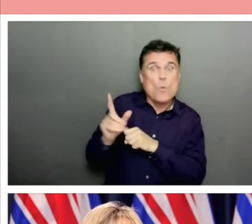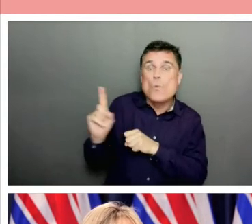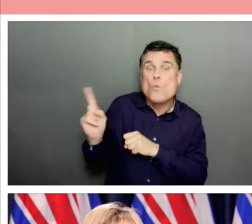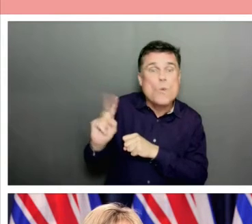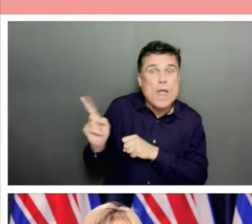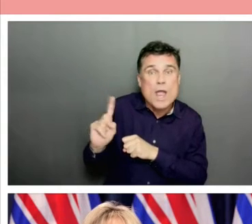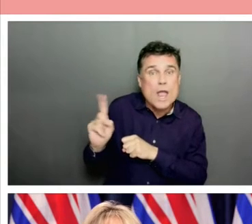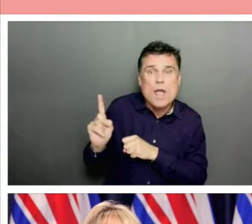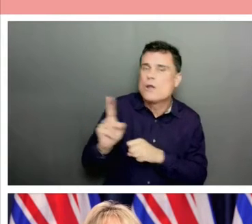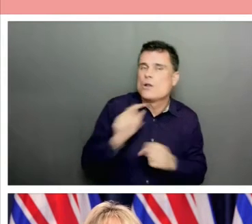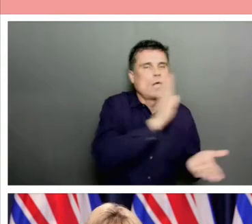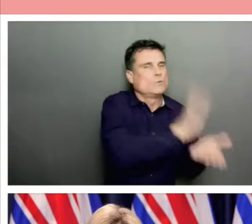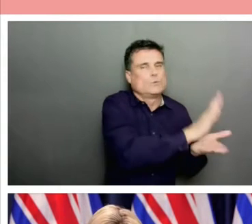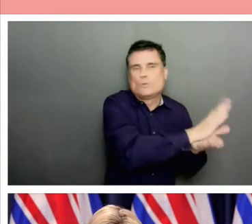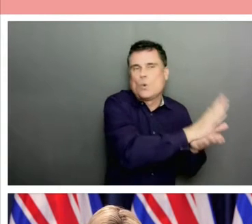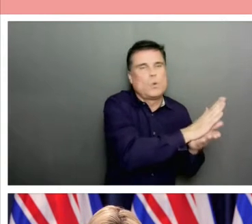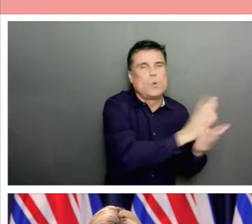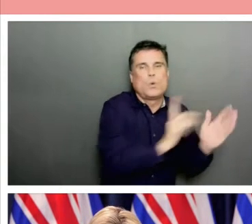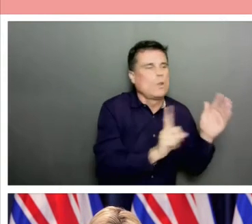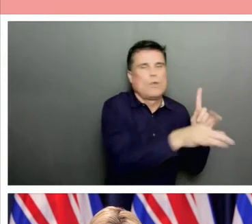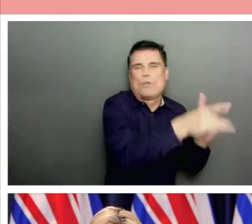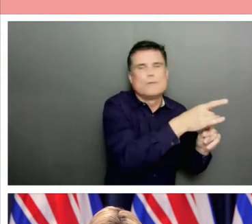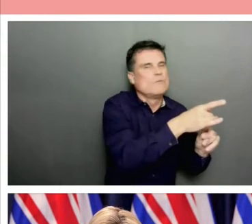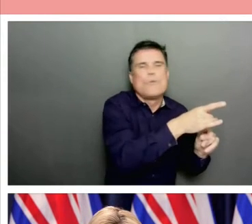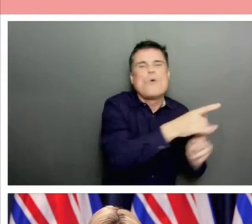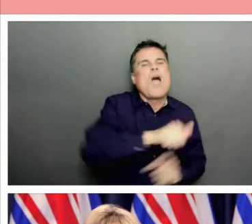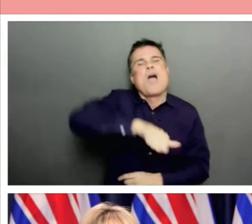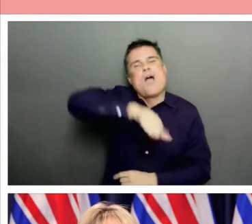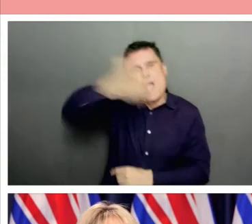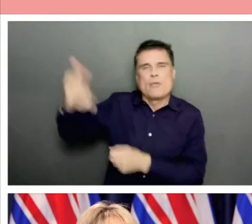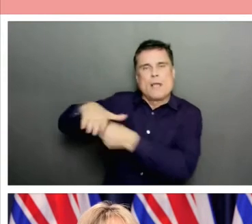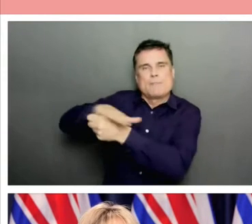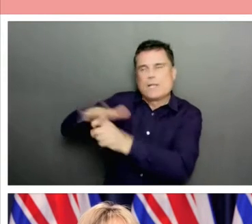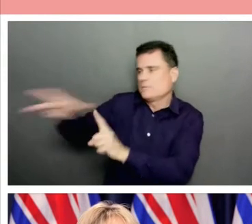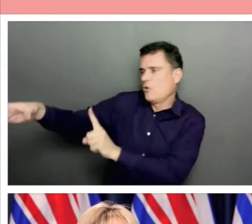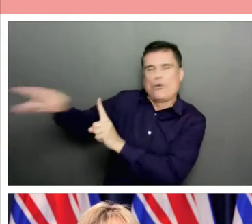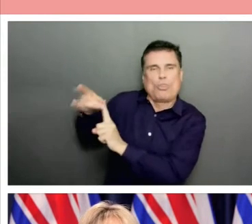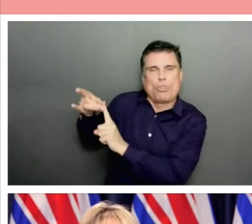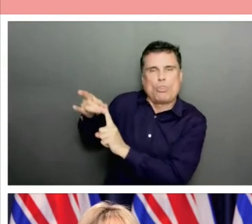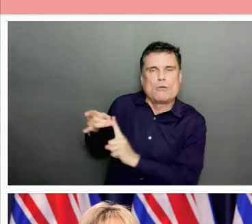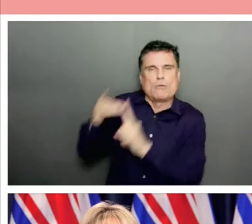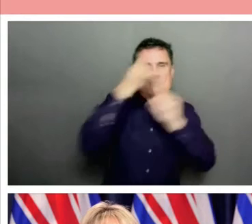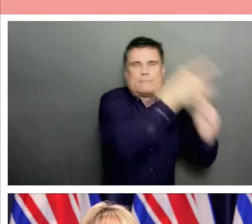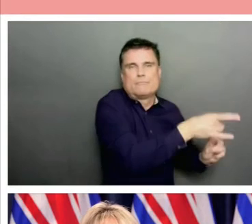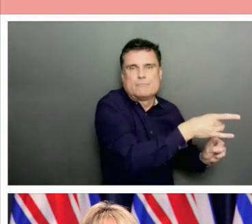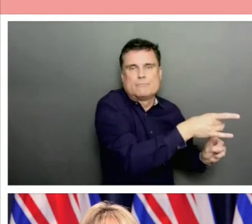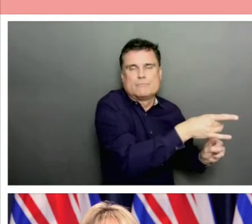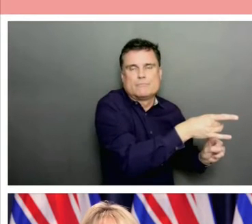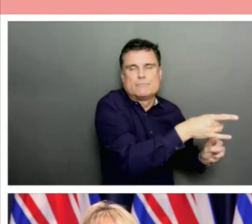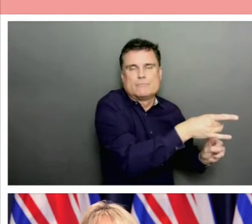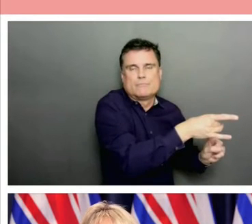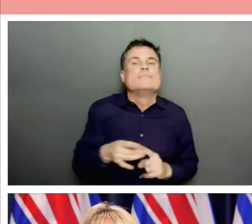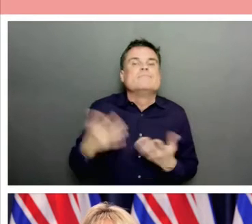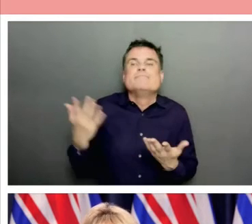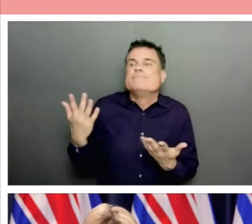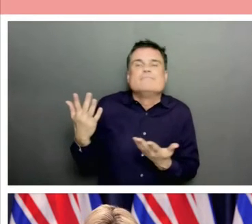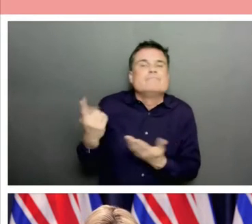were in staff and adults in the school system. And for 90 per cent of these exposure events, there was no